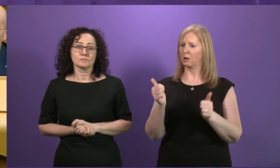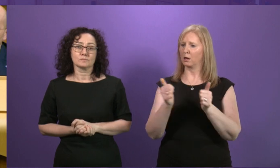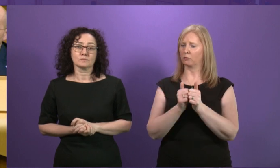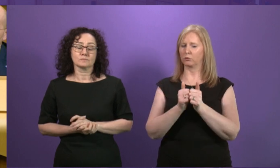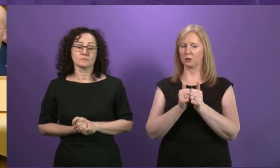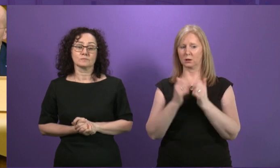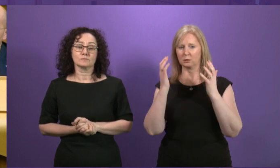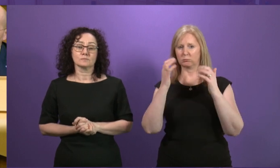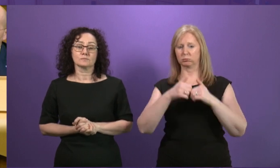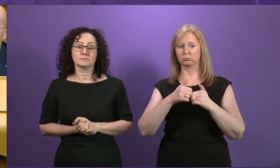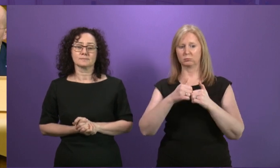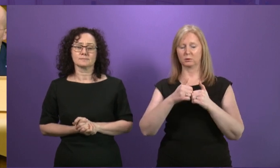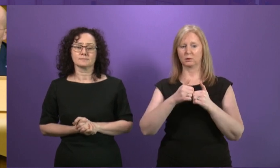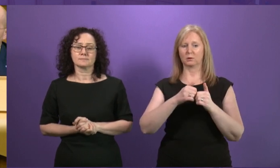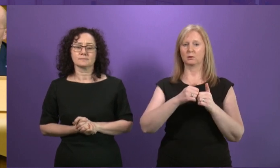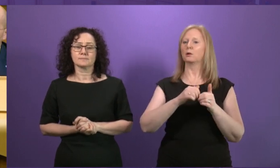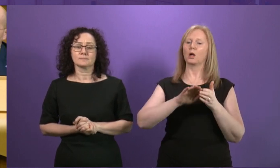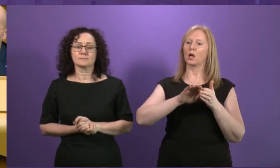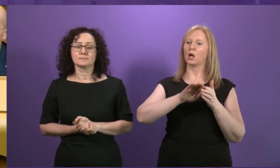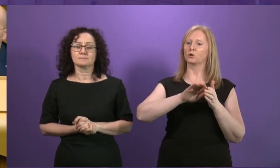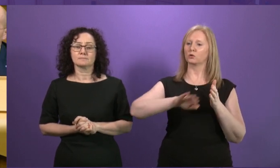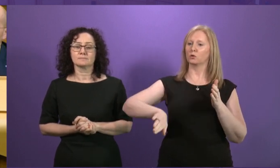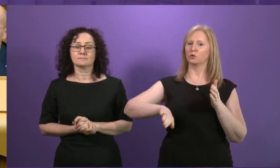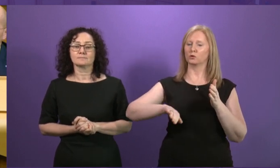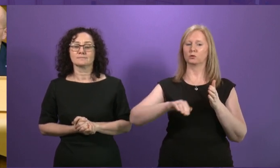of Scotland and Wales from the Prime Minister’s Brexit bung?